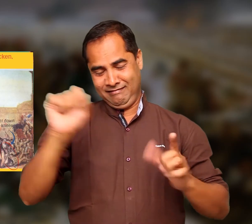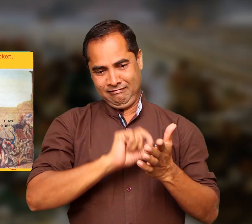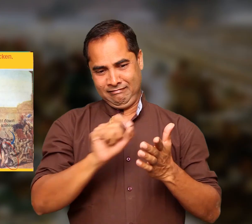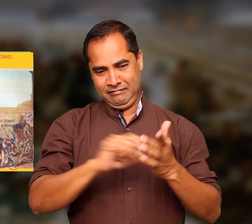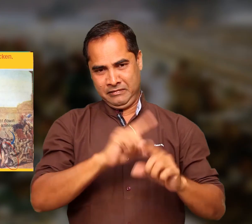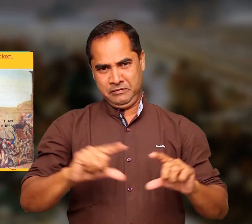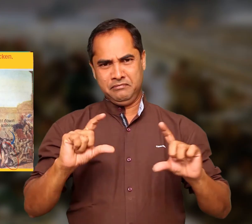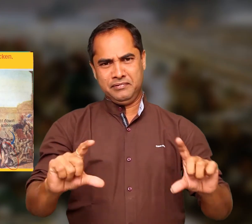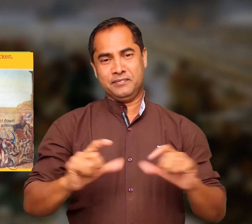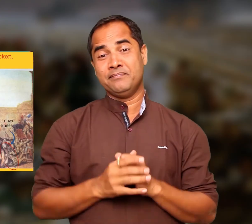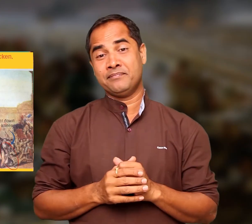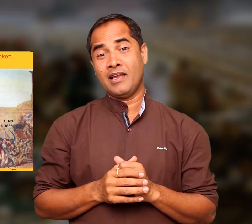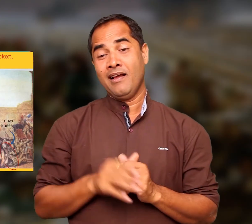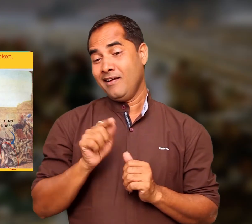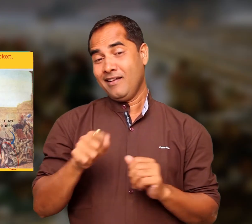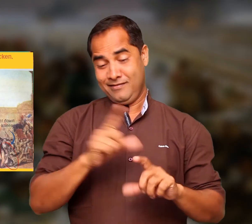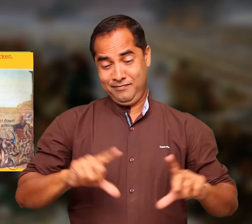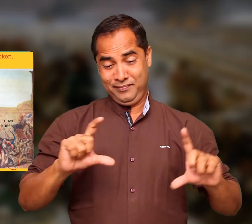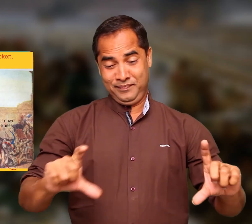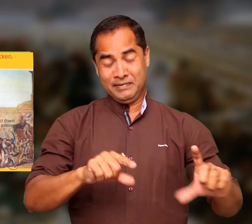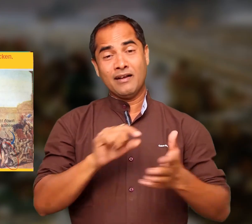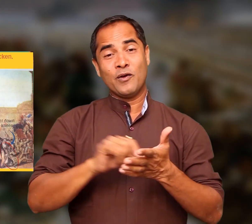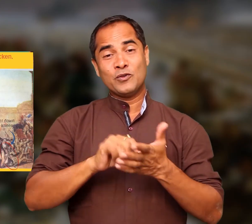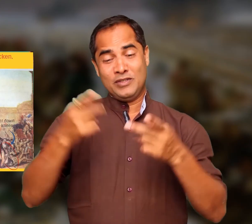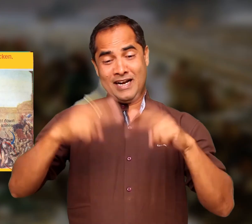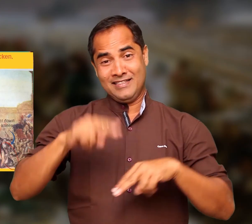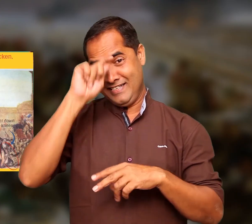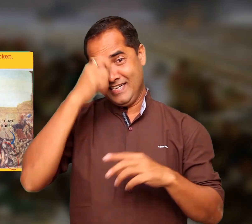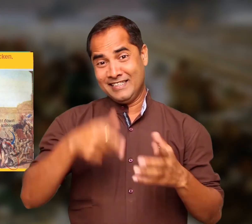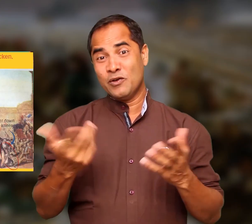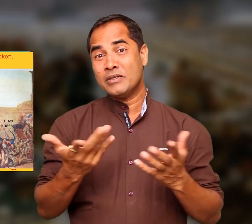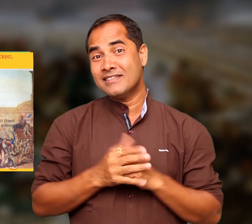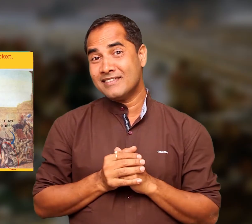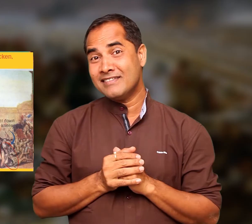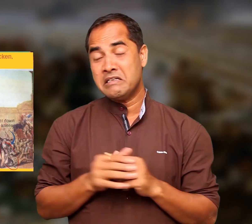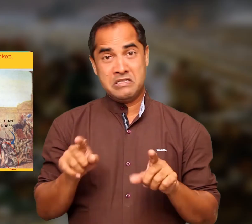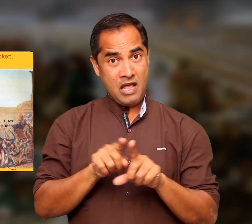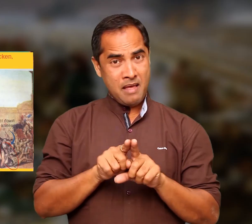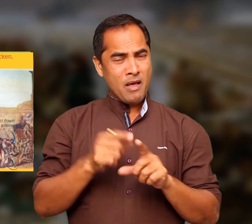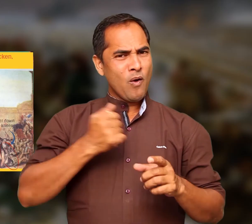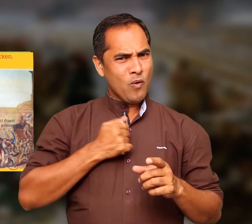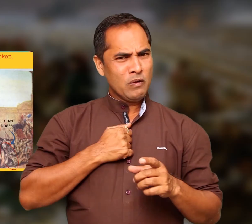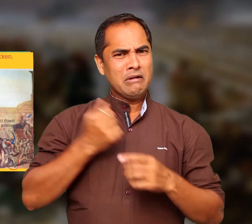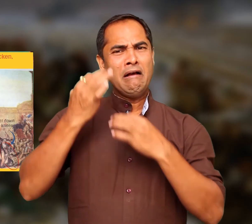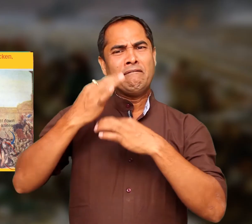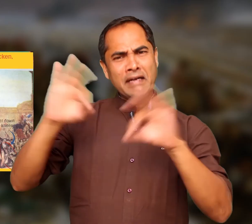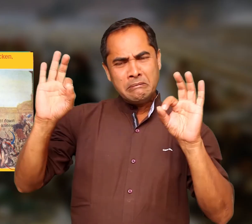it is written. The English translation reads as 'take freedom and equality from